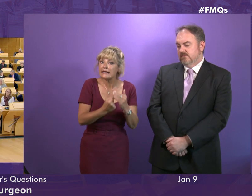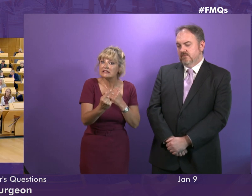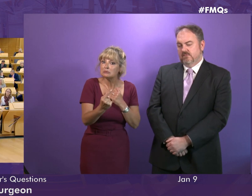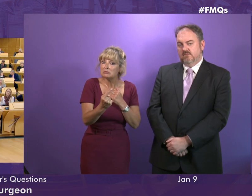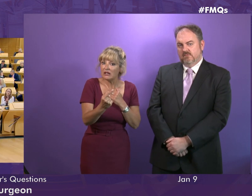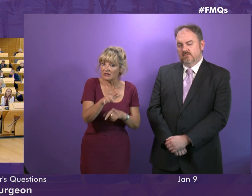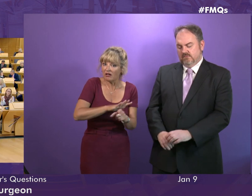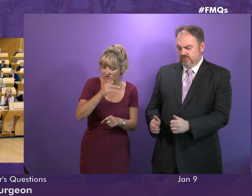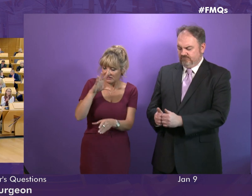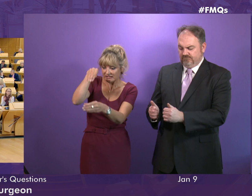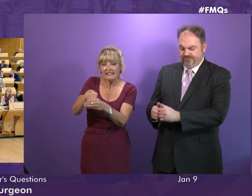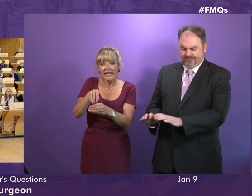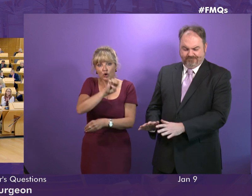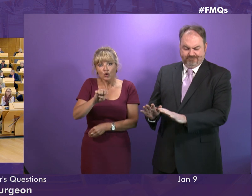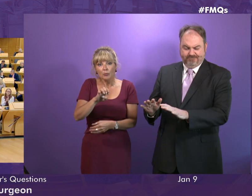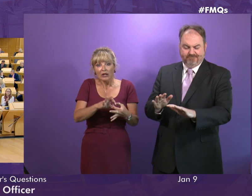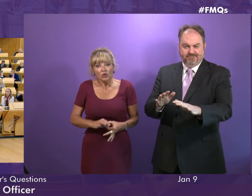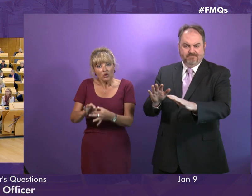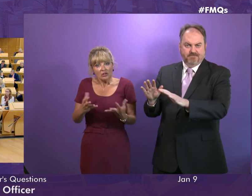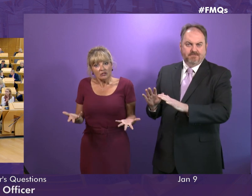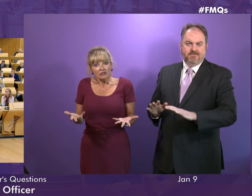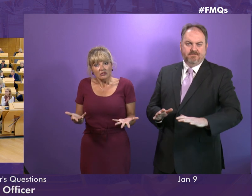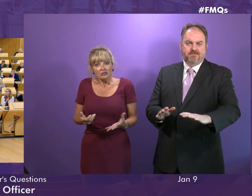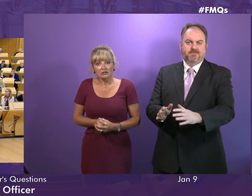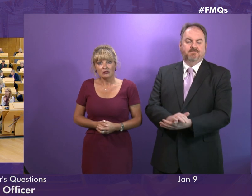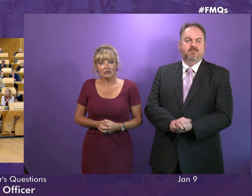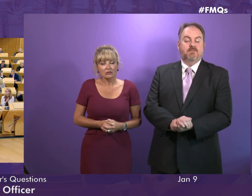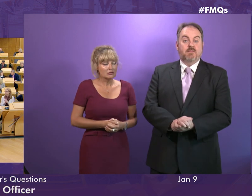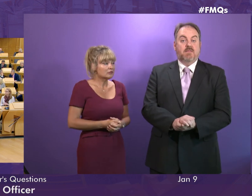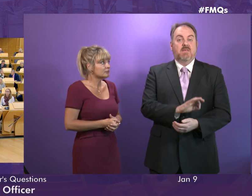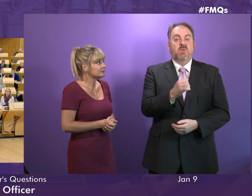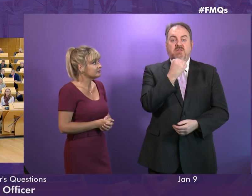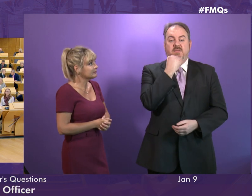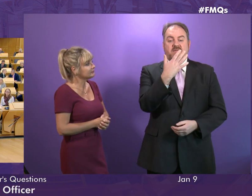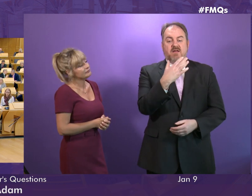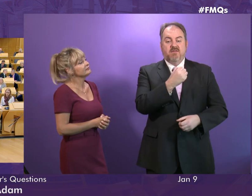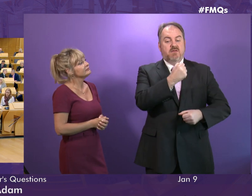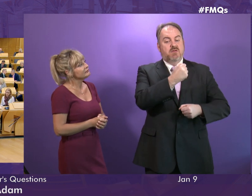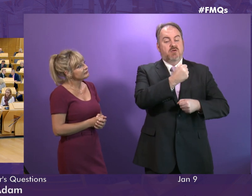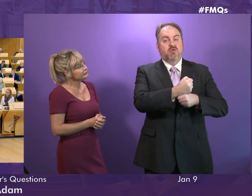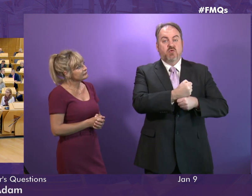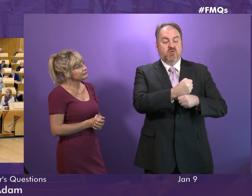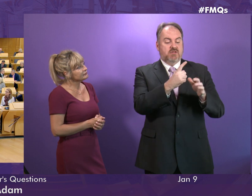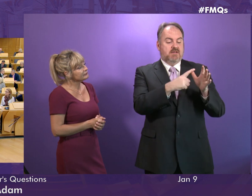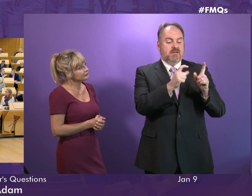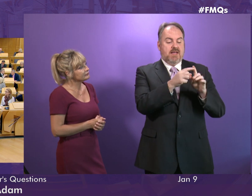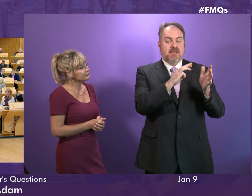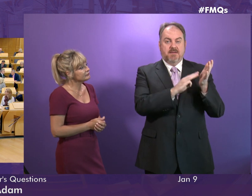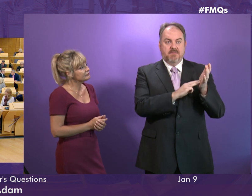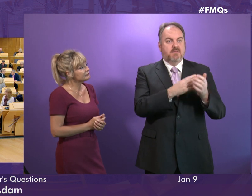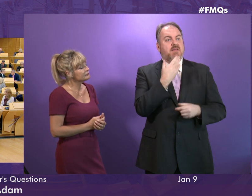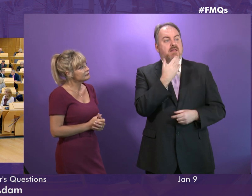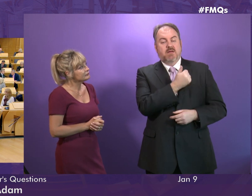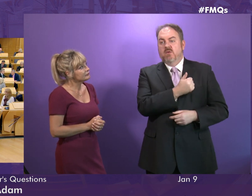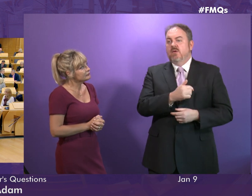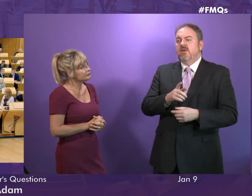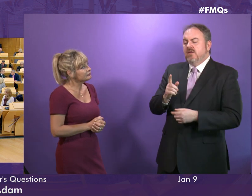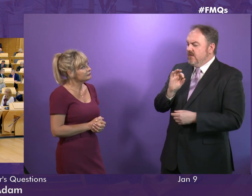George Adam (Paisley) (SNP): To ask the First Minister whether she will